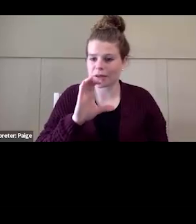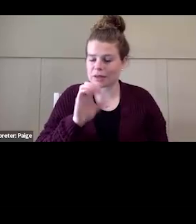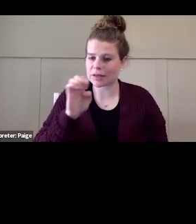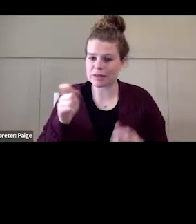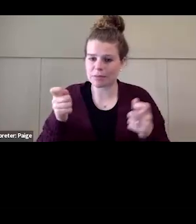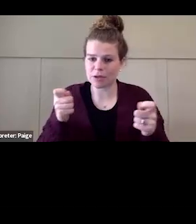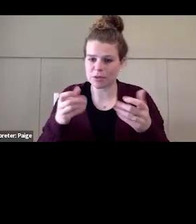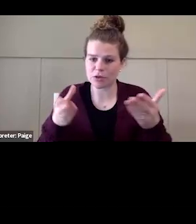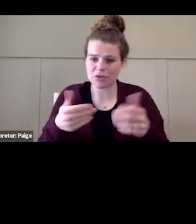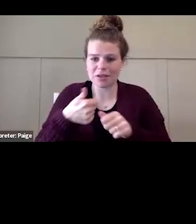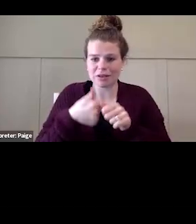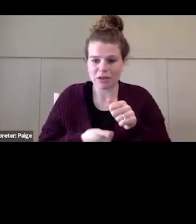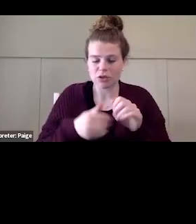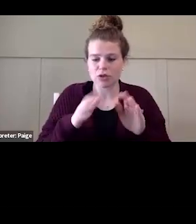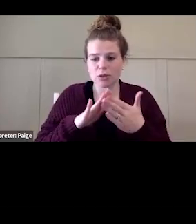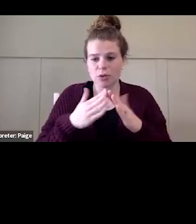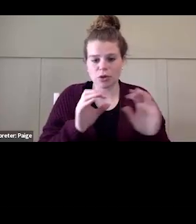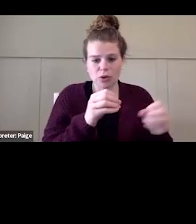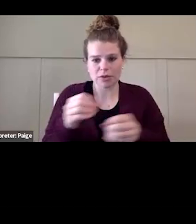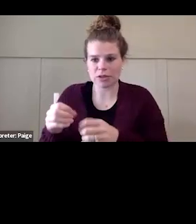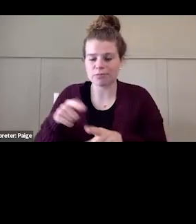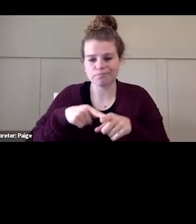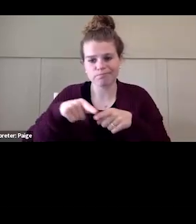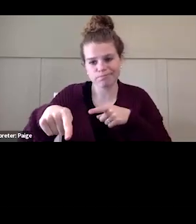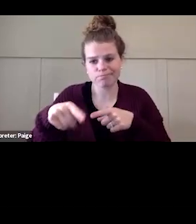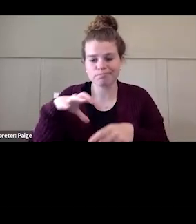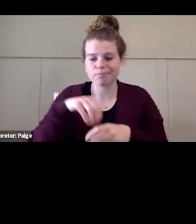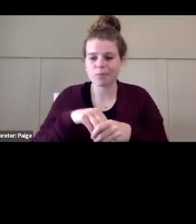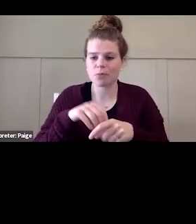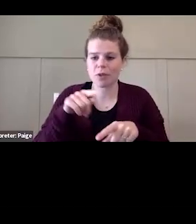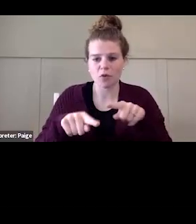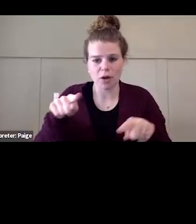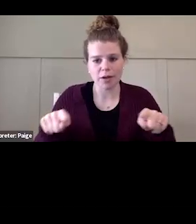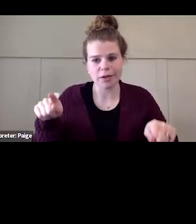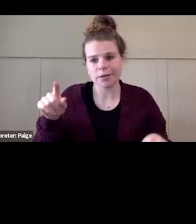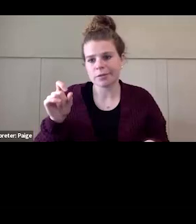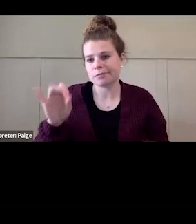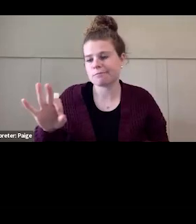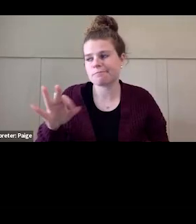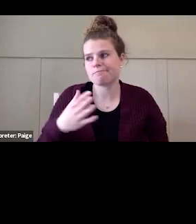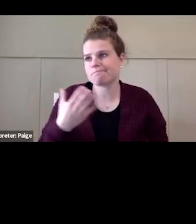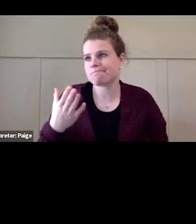and then each of those community organizations do specialize in a variety of services